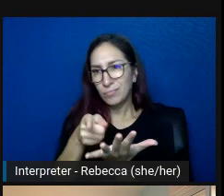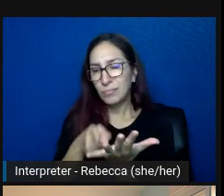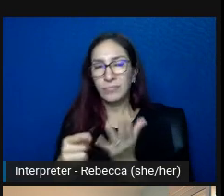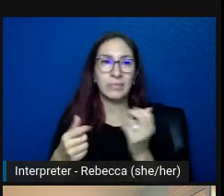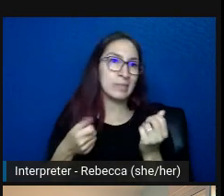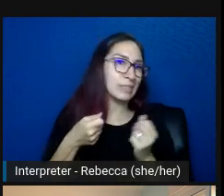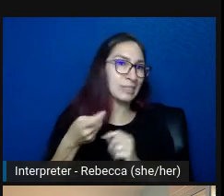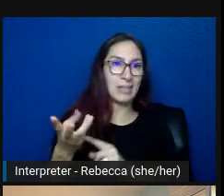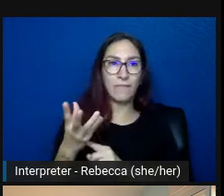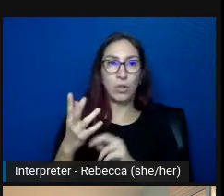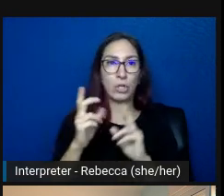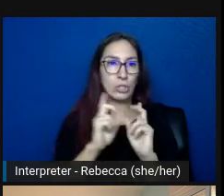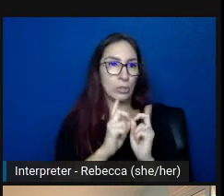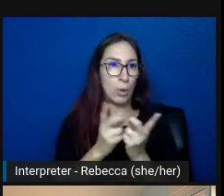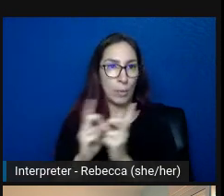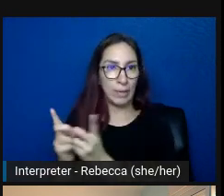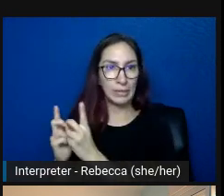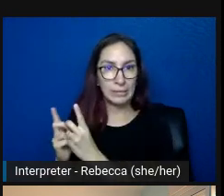Then every leader of these departments,